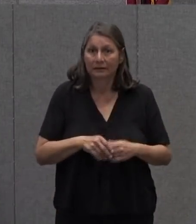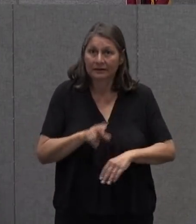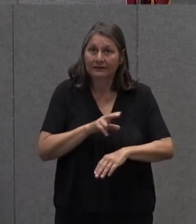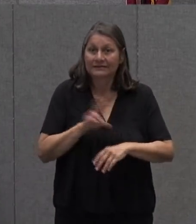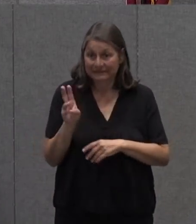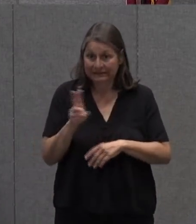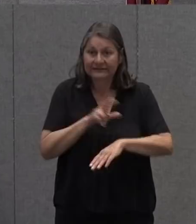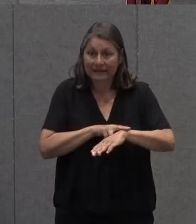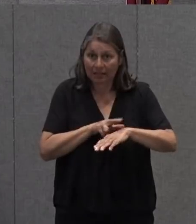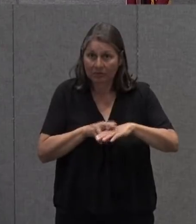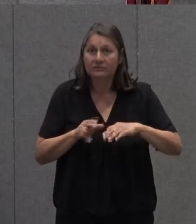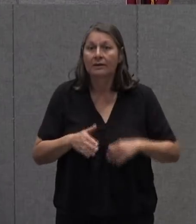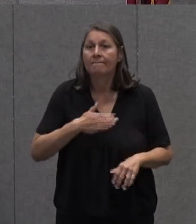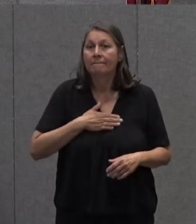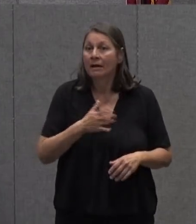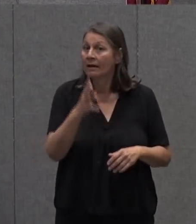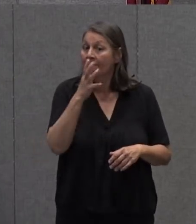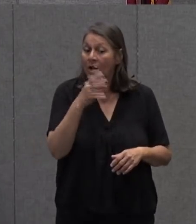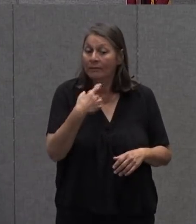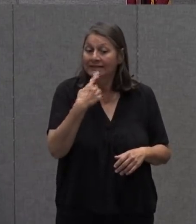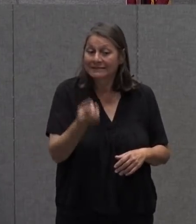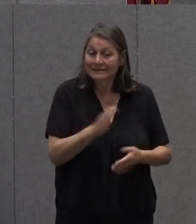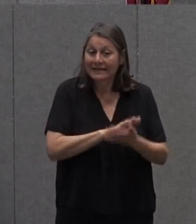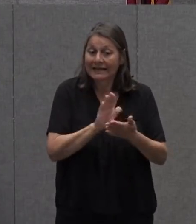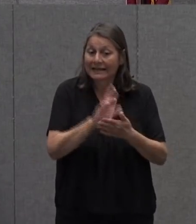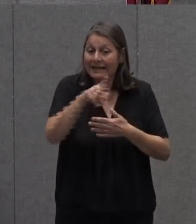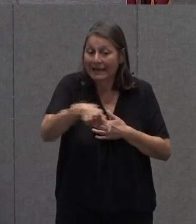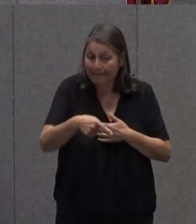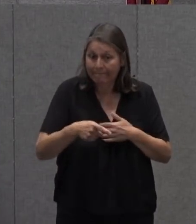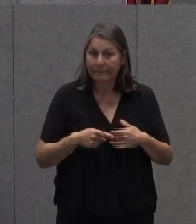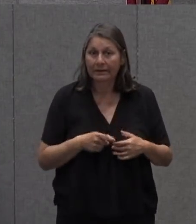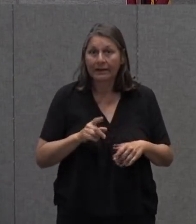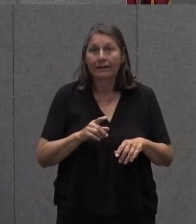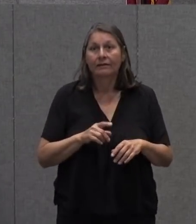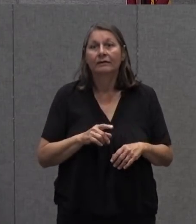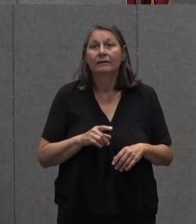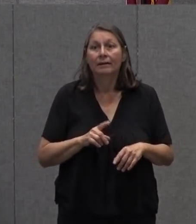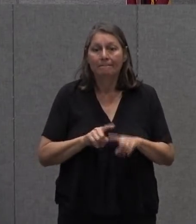My mom says clean up but I like it, eight syllables.